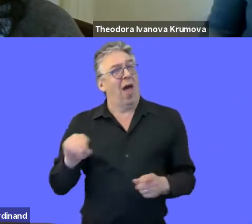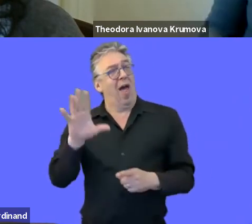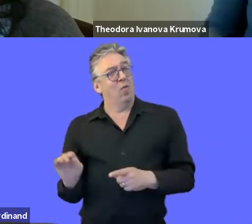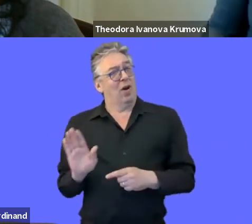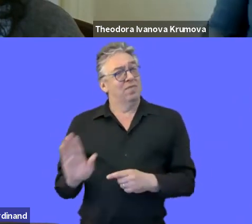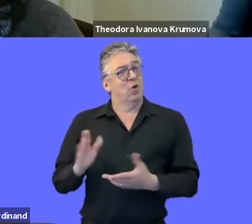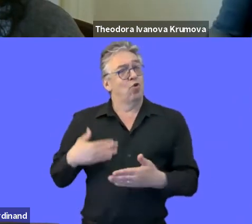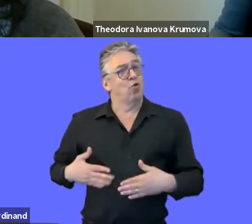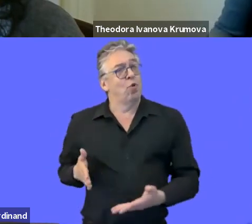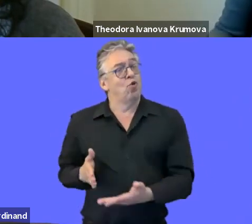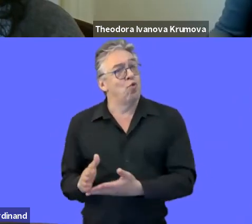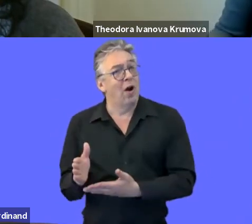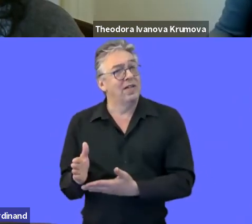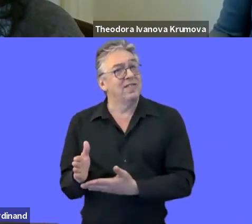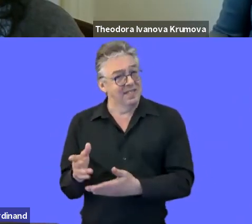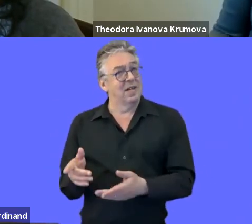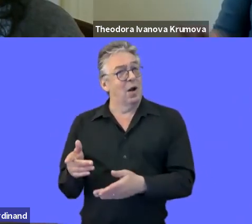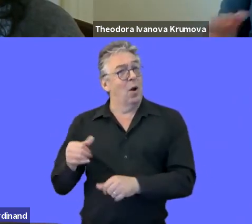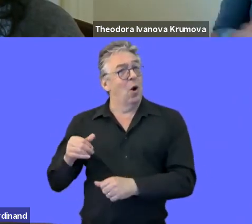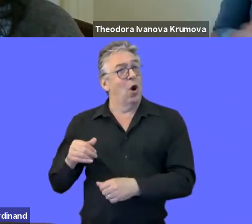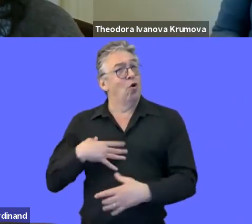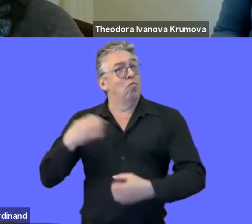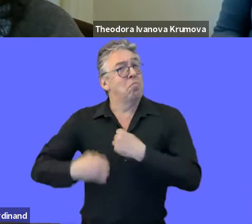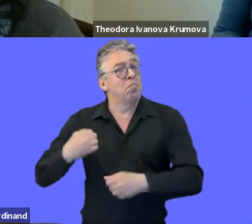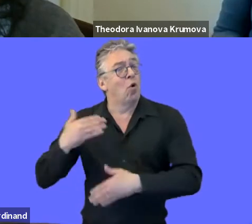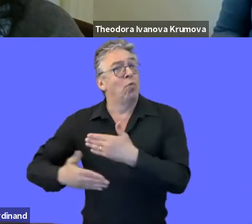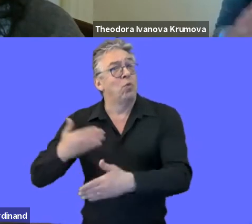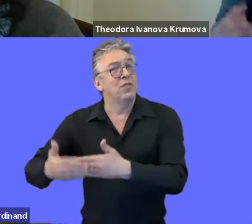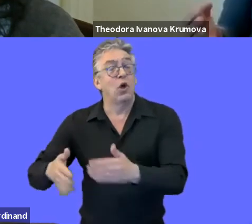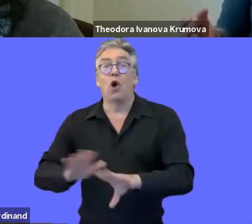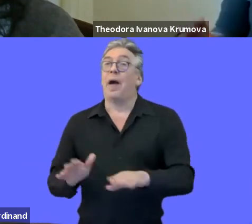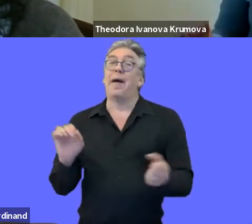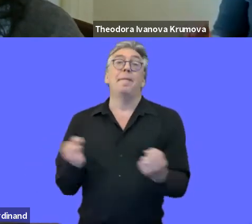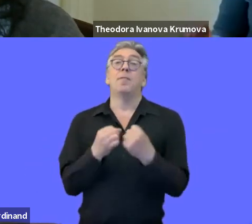This requirement goes in the direction of the principal legal economy.